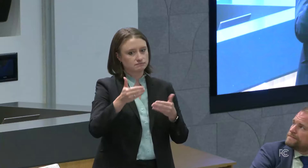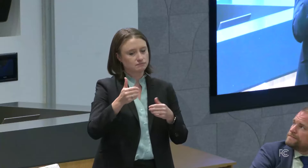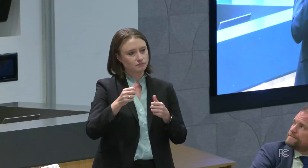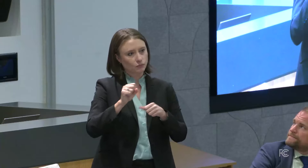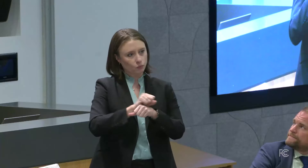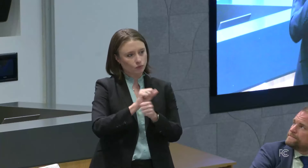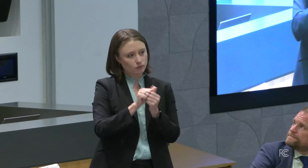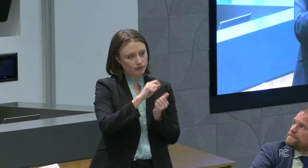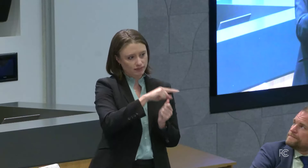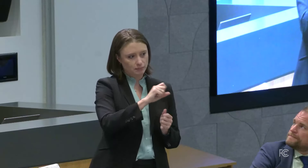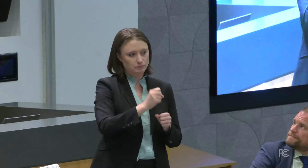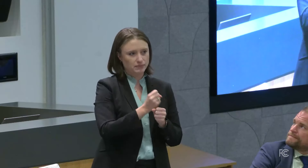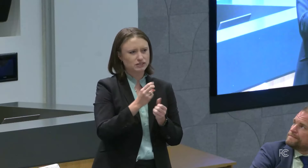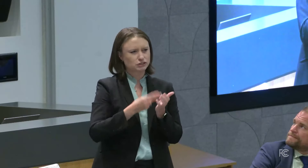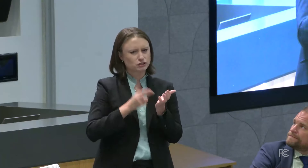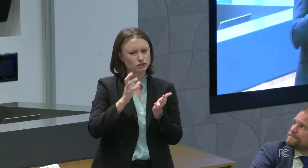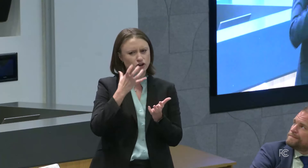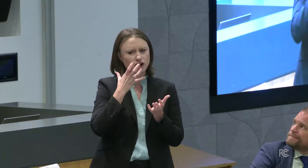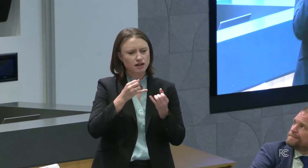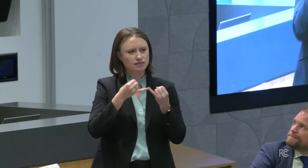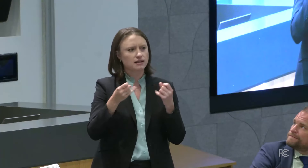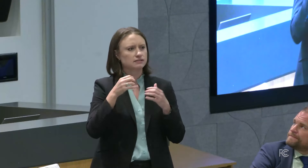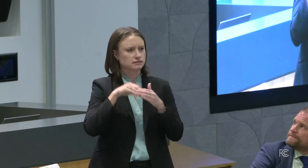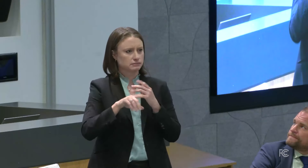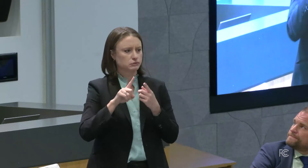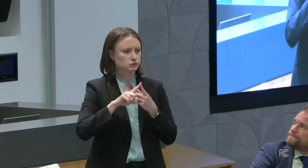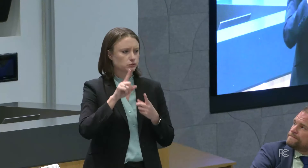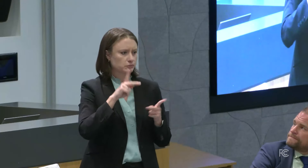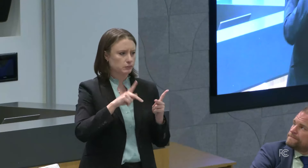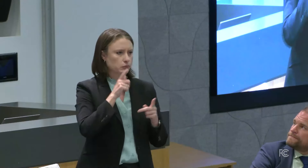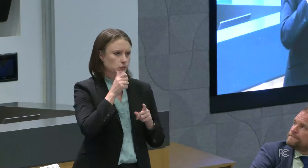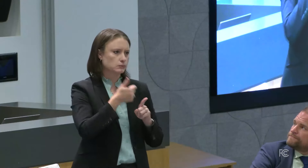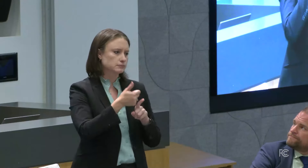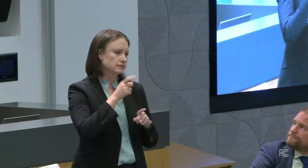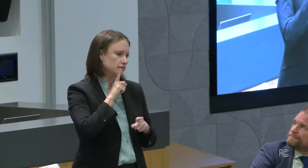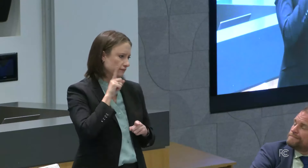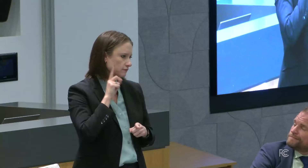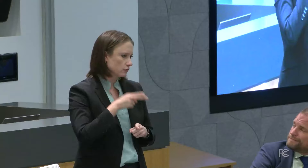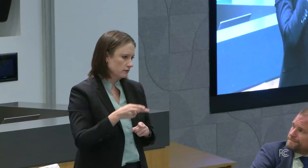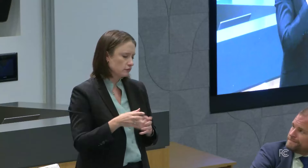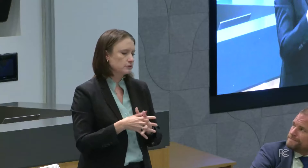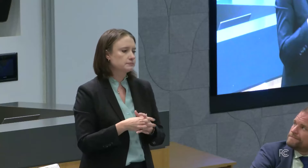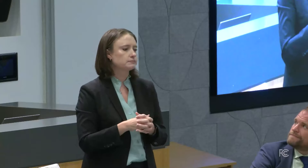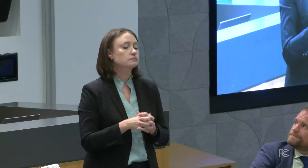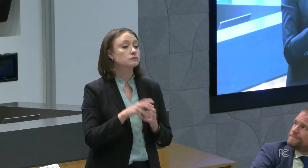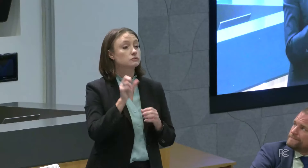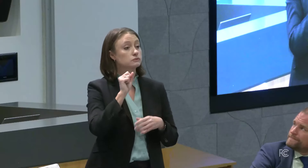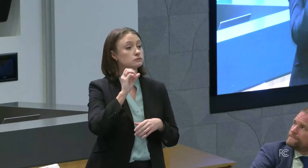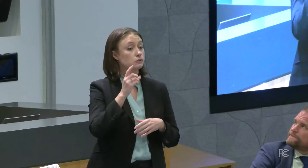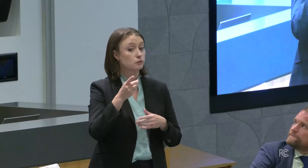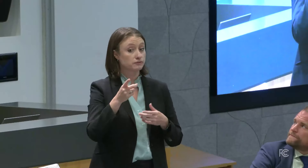SO THEY WERE A GROUP OF ORGANIZATIONS OR CONSORTIUM THAT WERE FROM THE DEAF